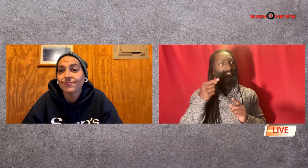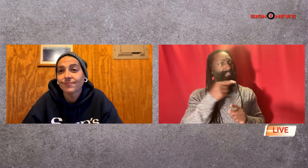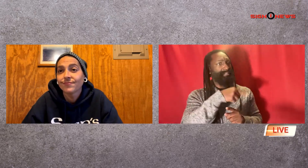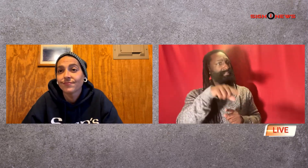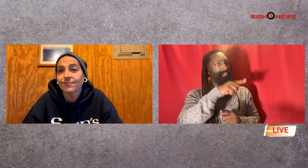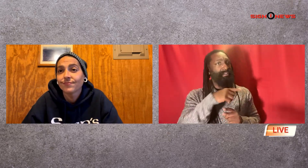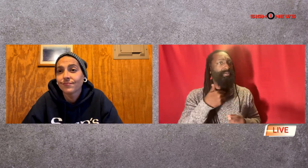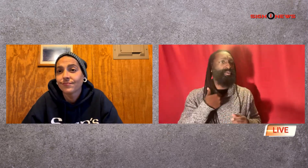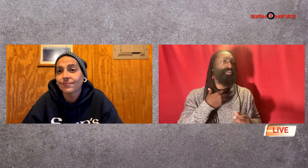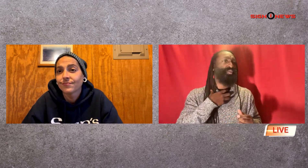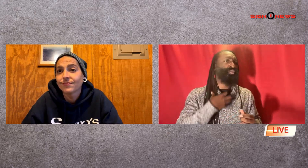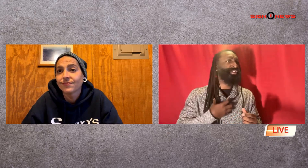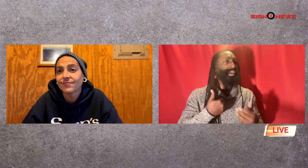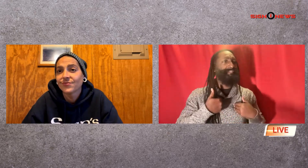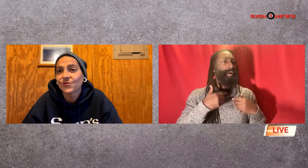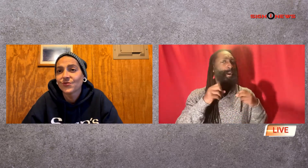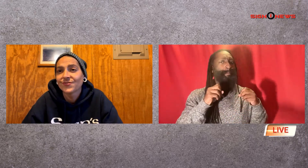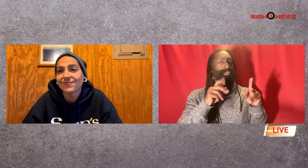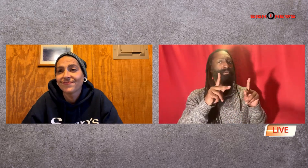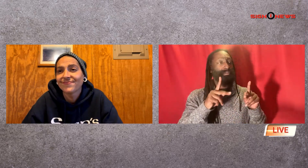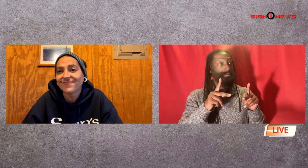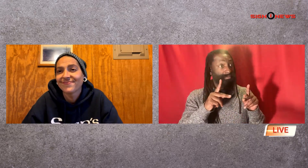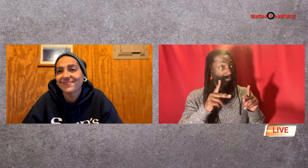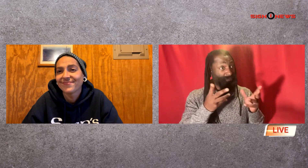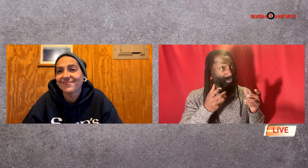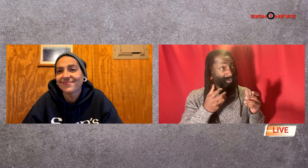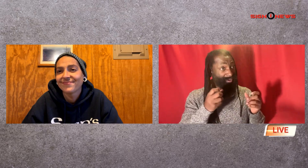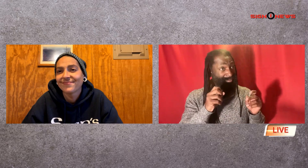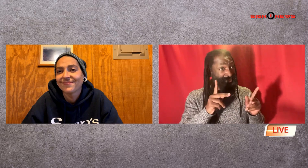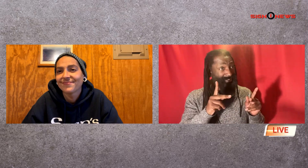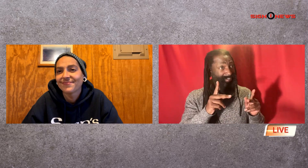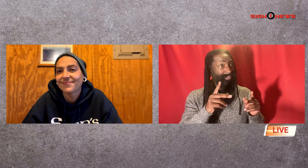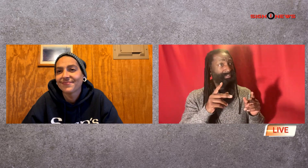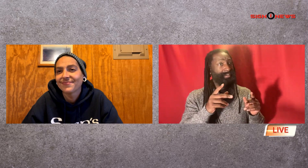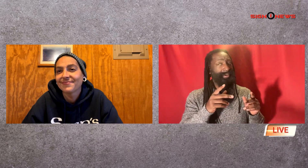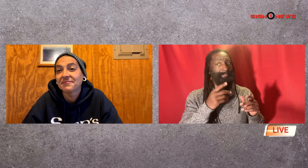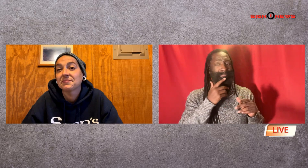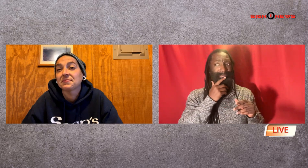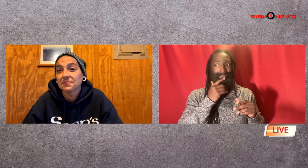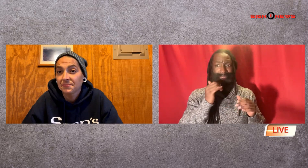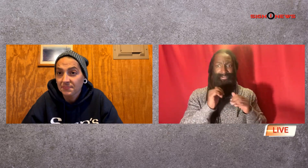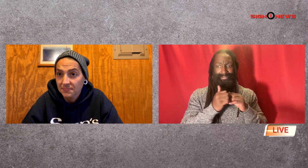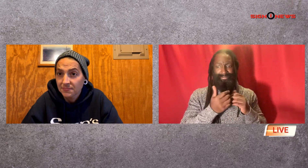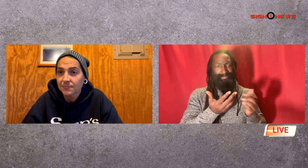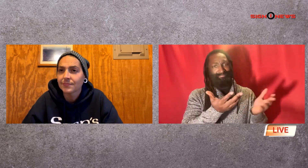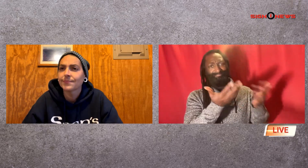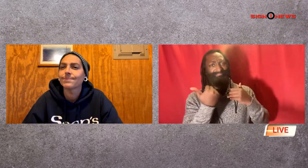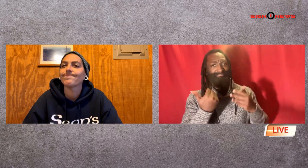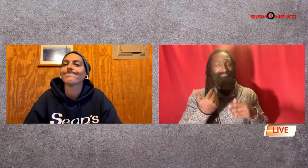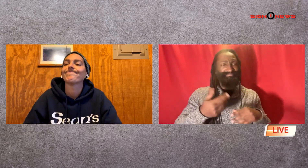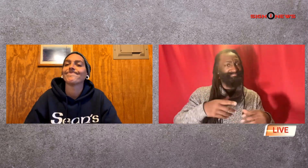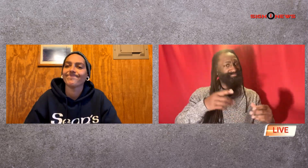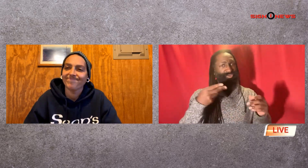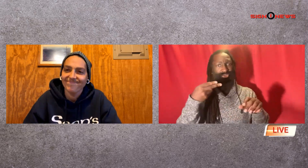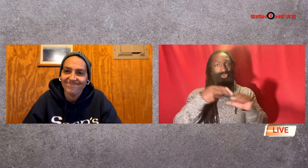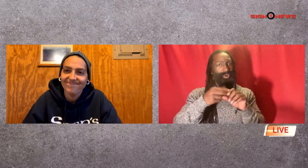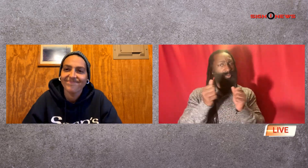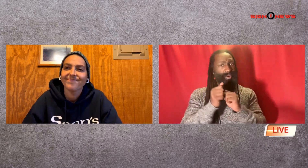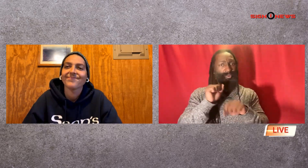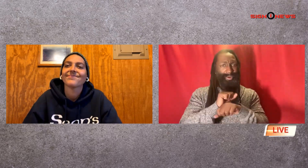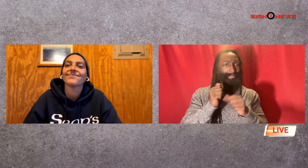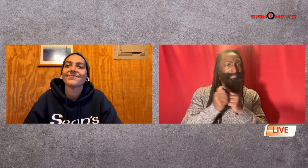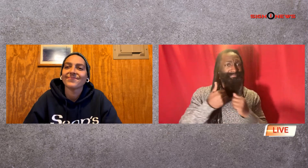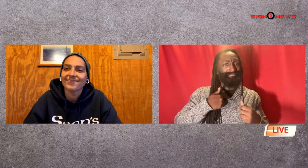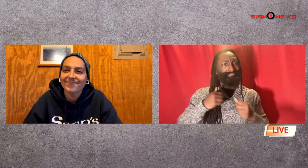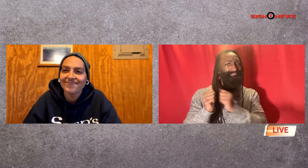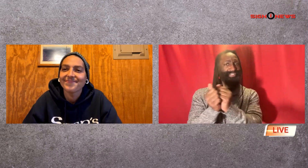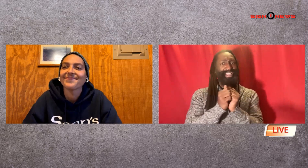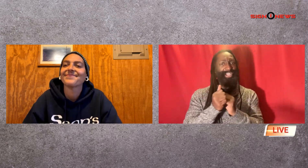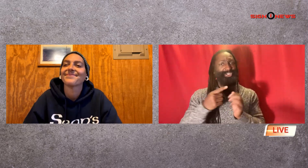were deaf and they were saying I wish we had the opportunity and so I said come on join